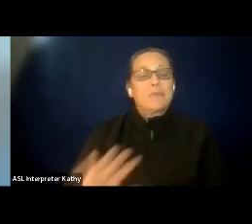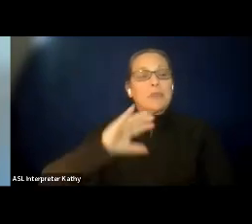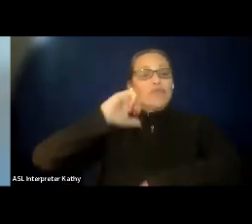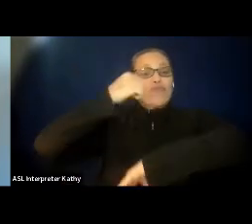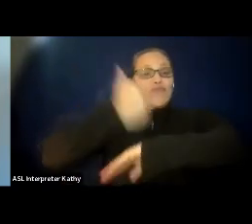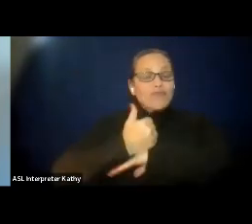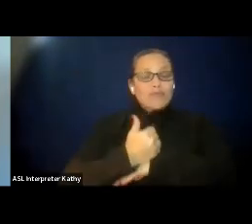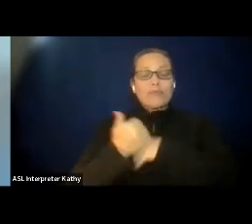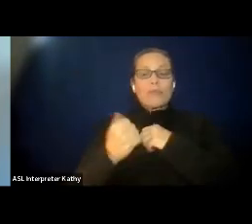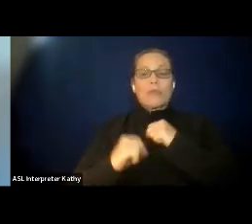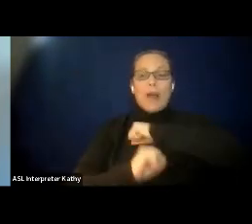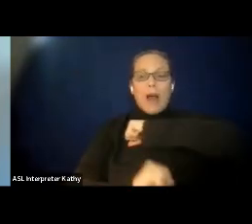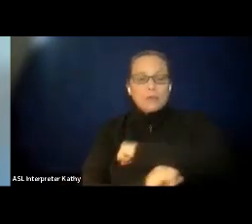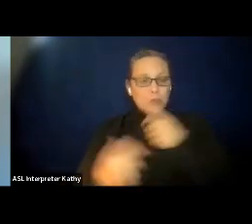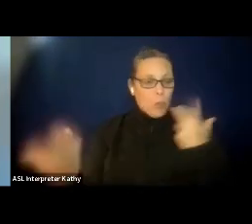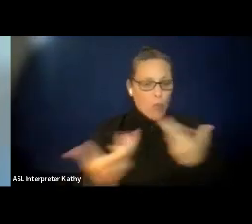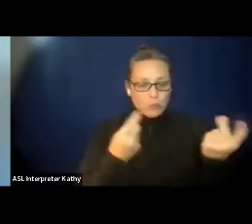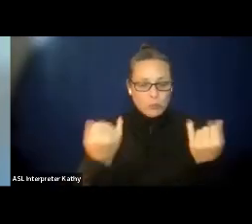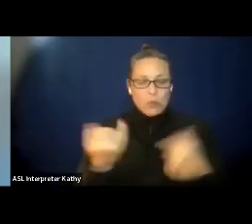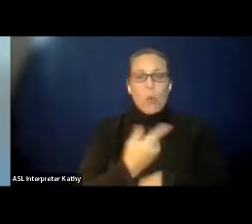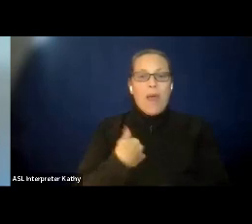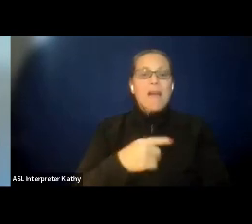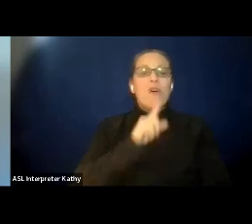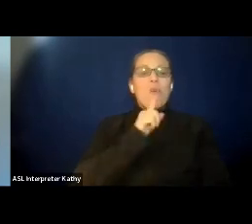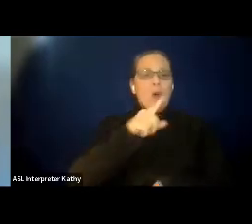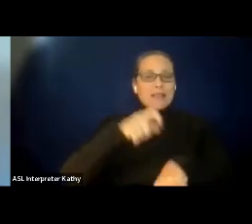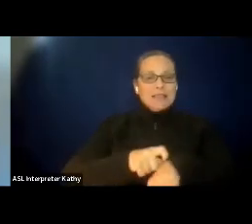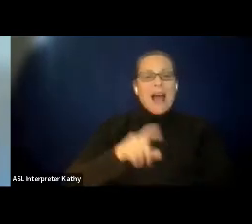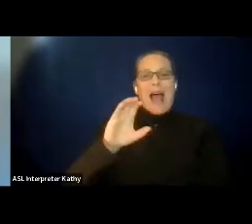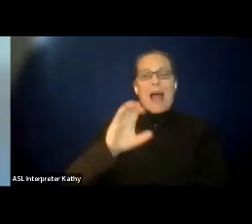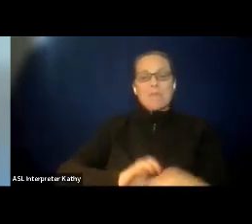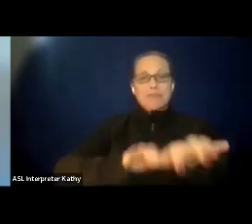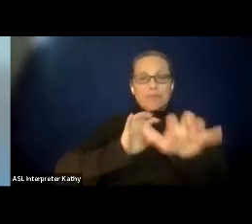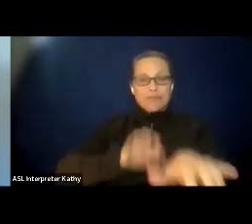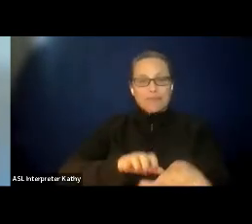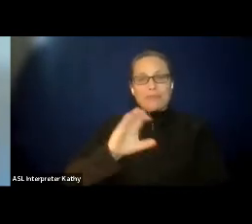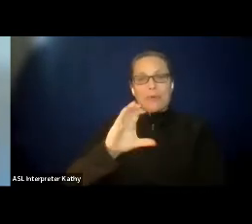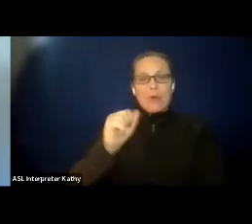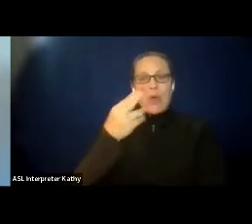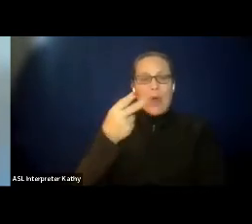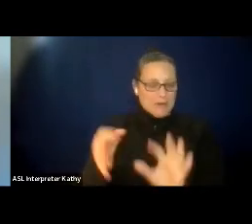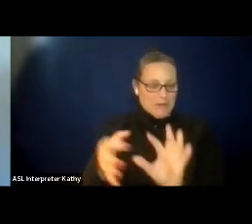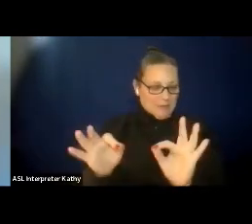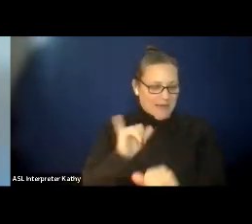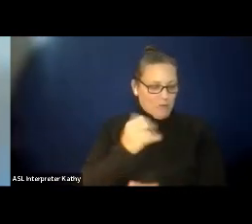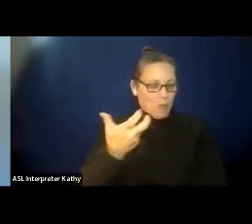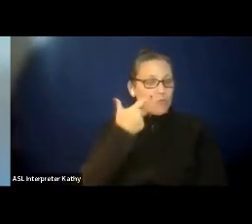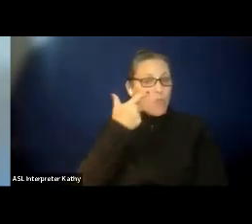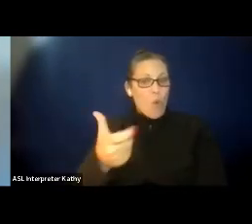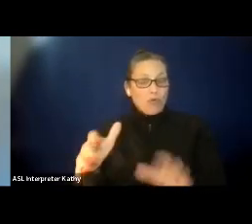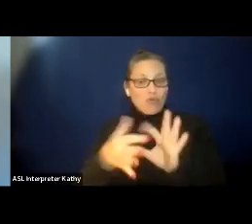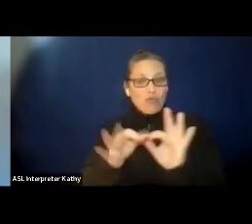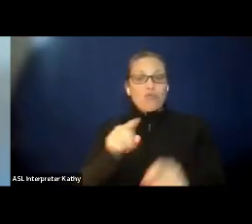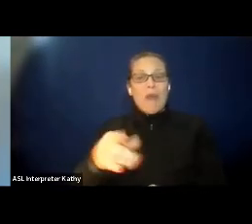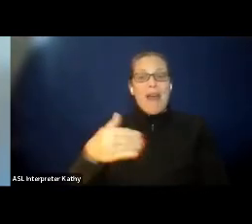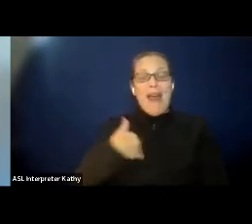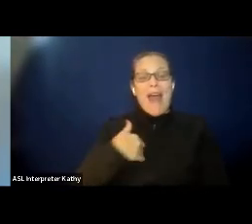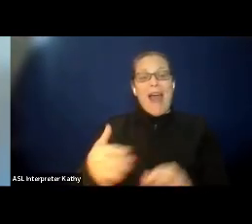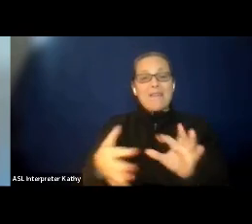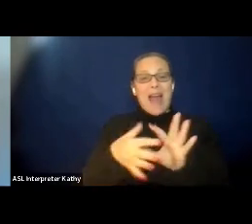services. So setting our foundation today, we do have realtime human captioning